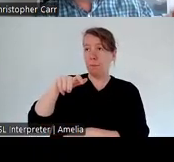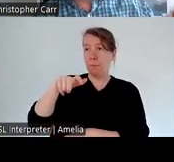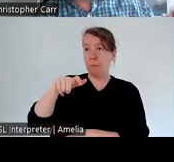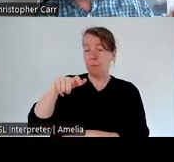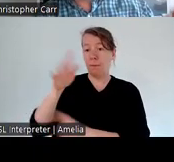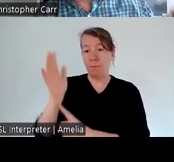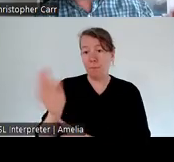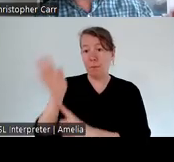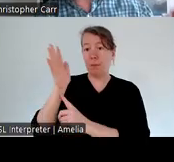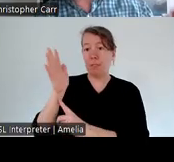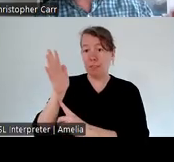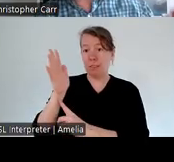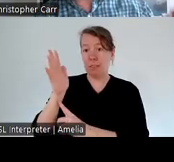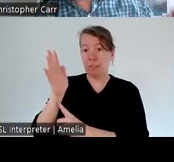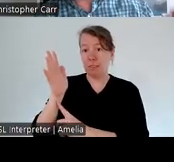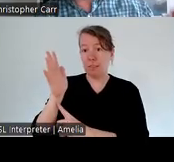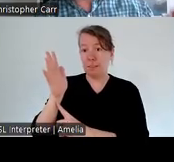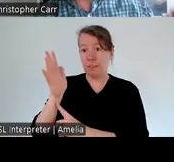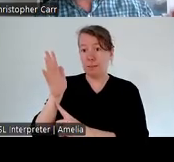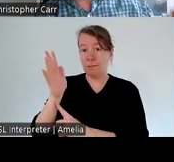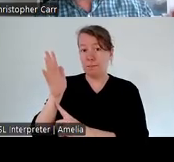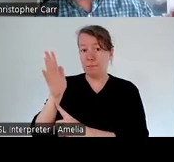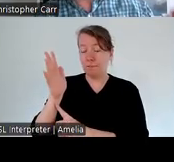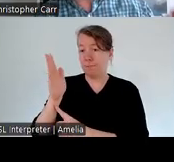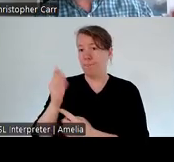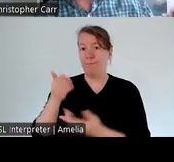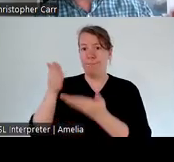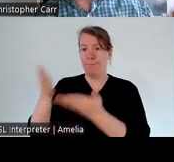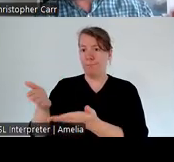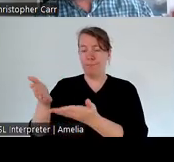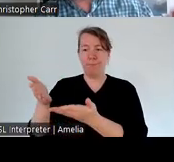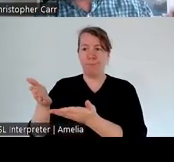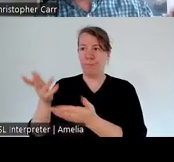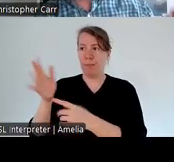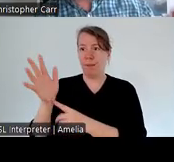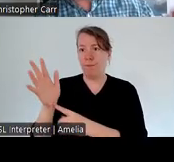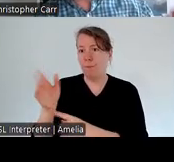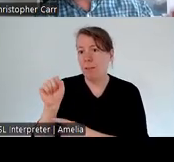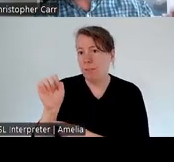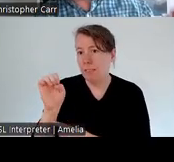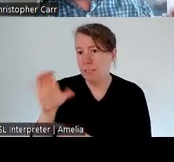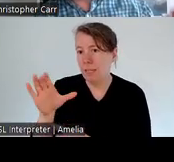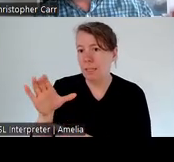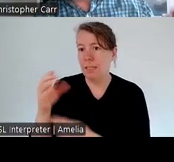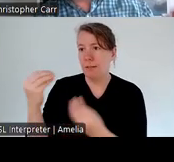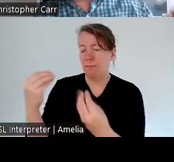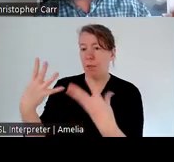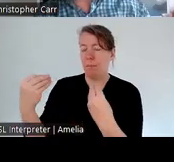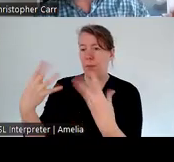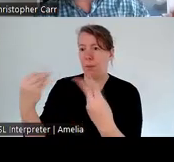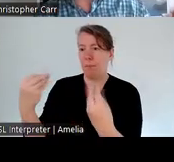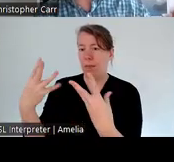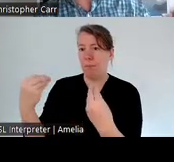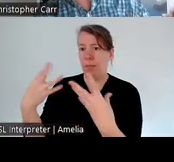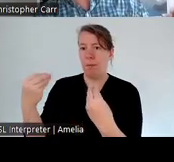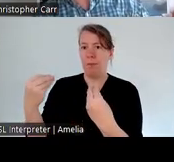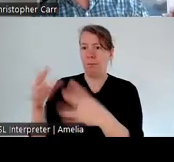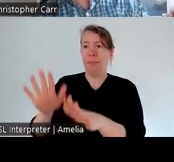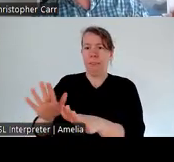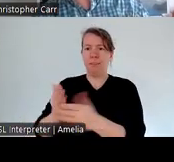there is, a three-sec, five-second clip of a strobe light, that you may want to, you know,